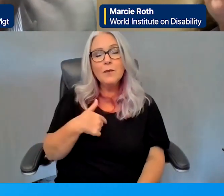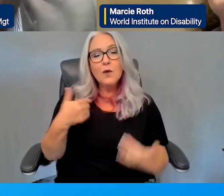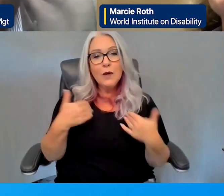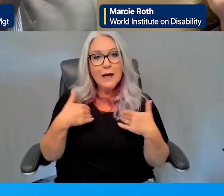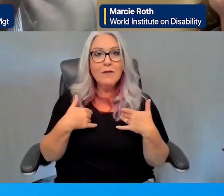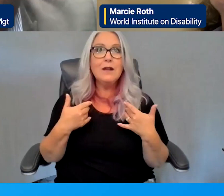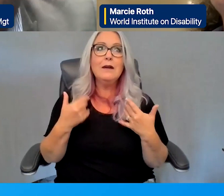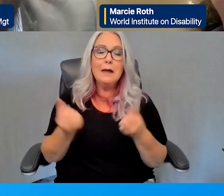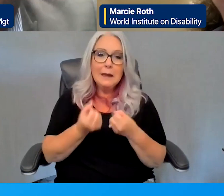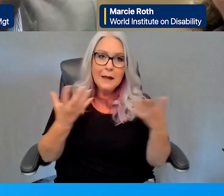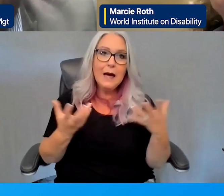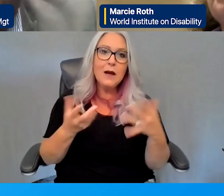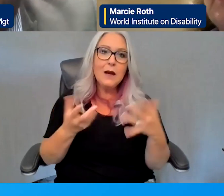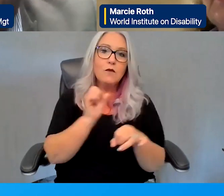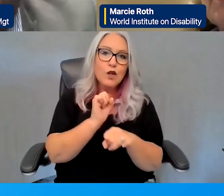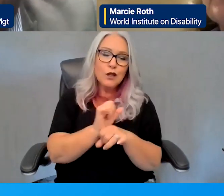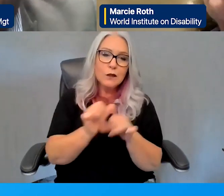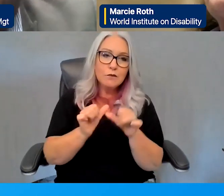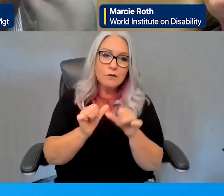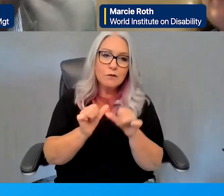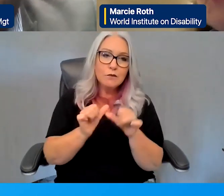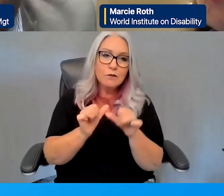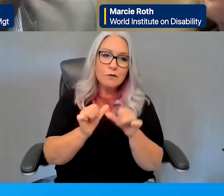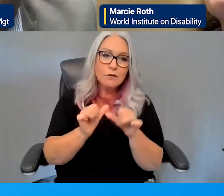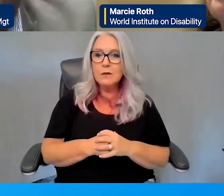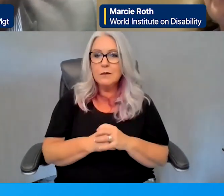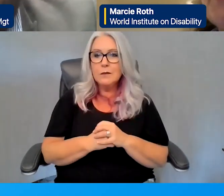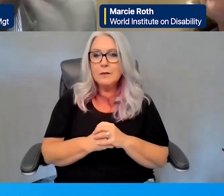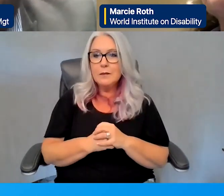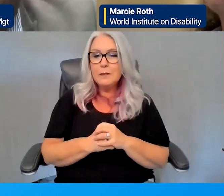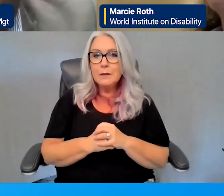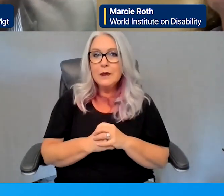And I think much of it centers